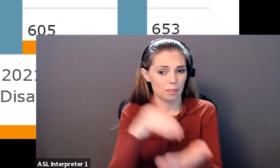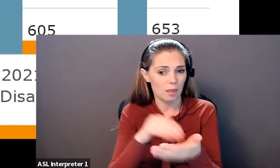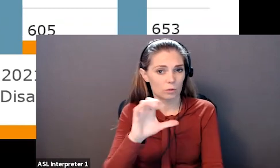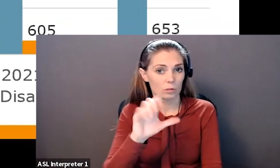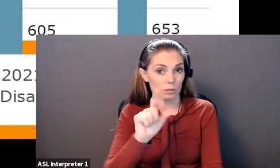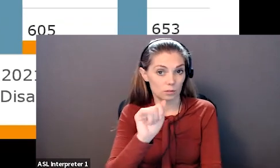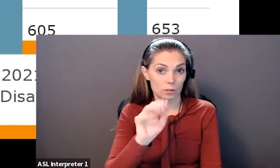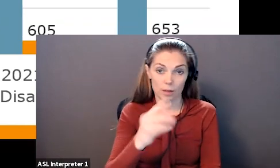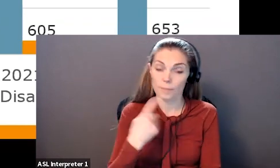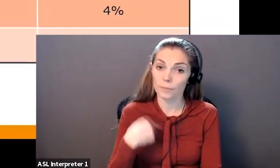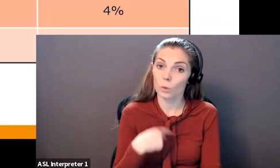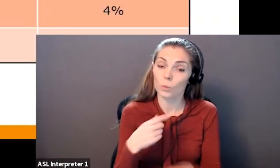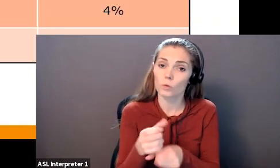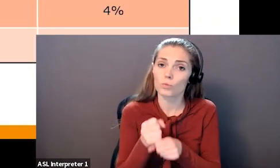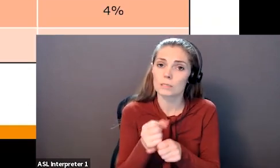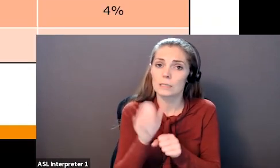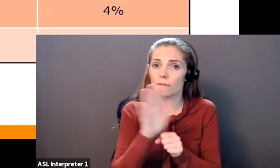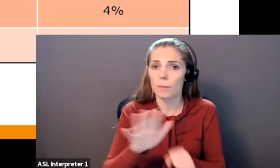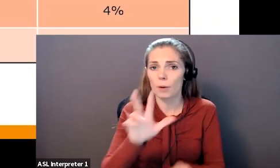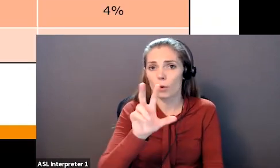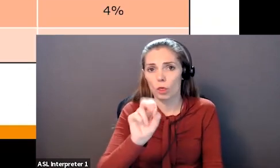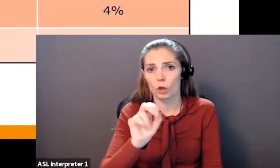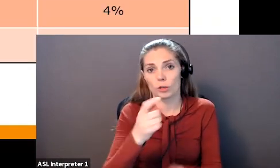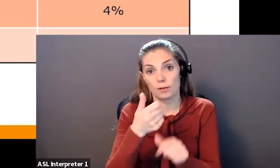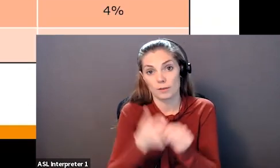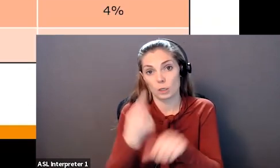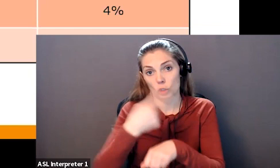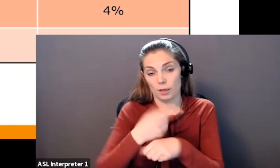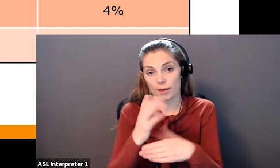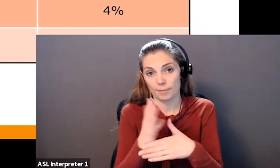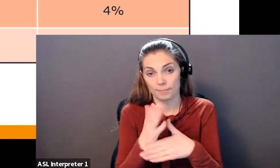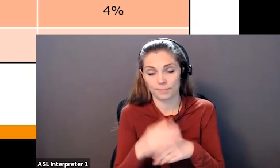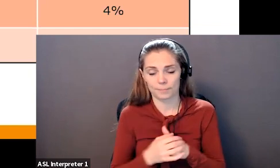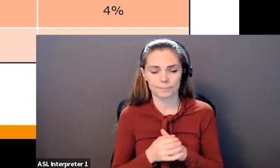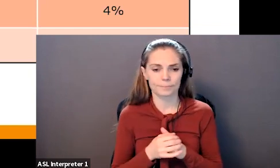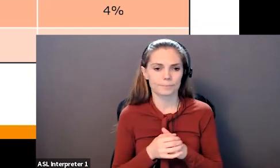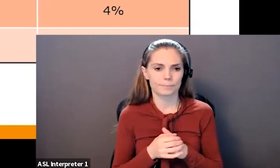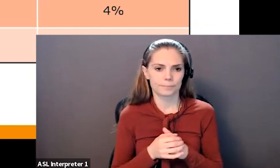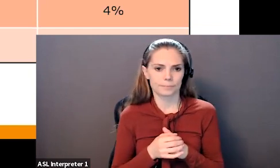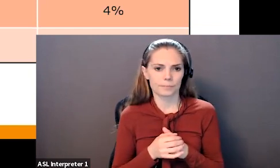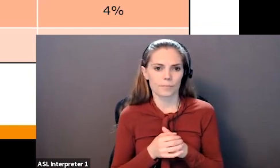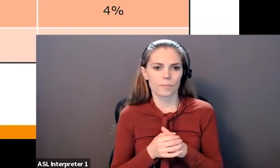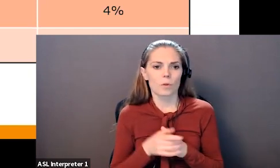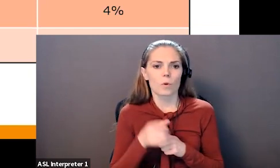and that's on average. In terms of what was what we've seen on our allow rate our overall